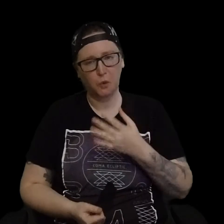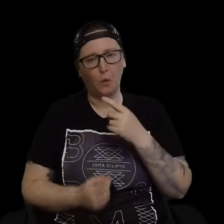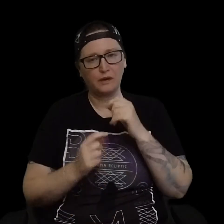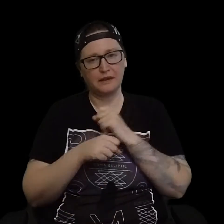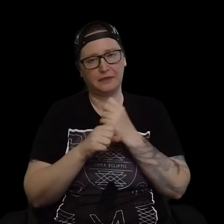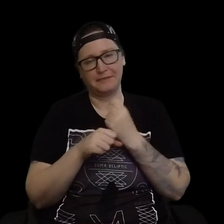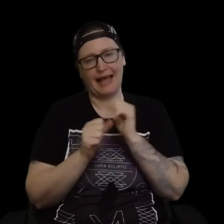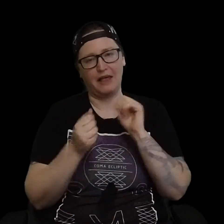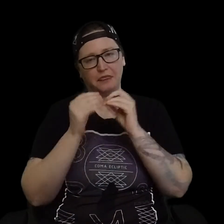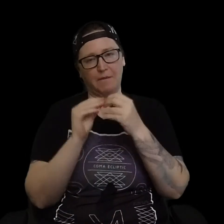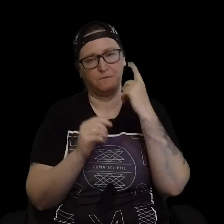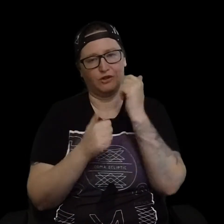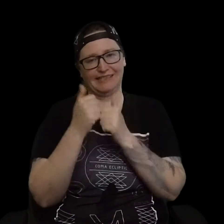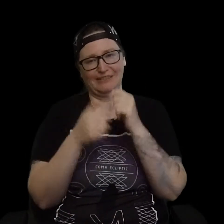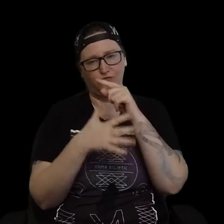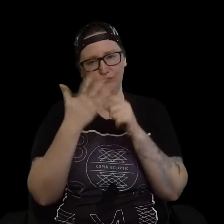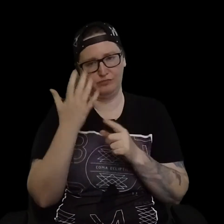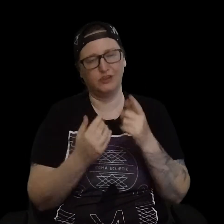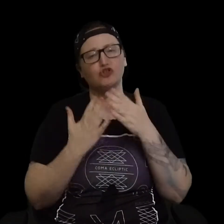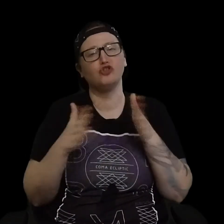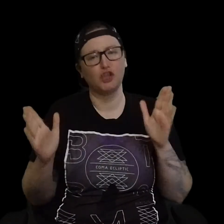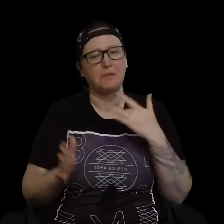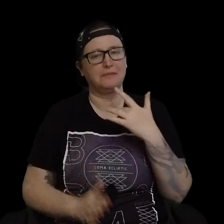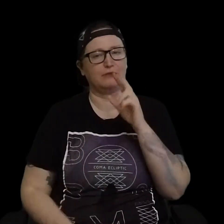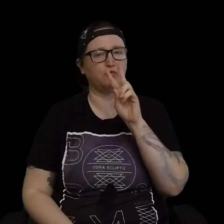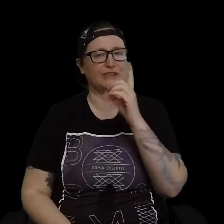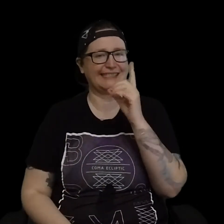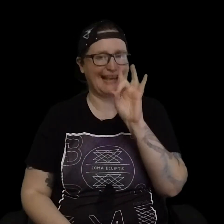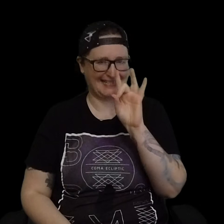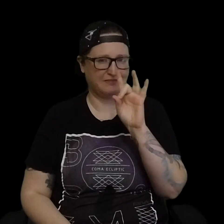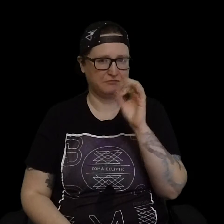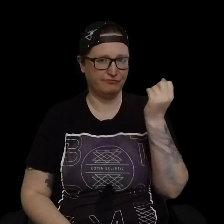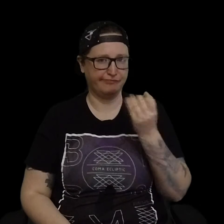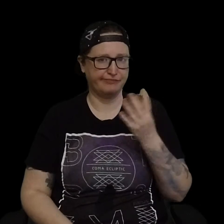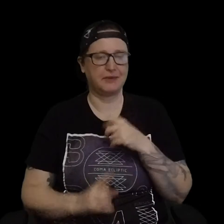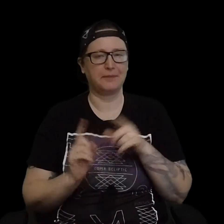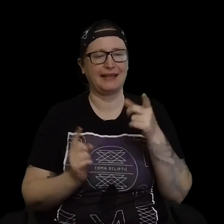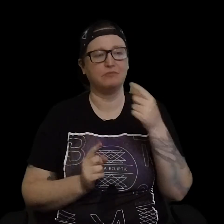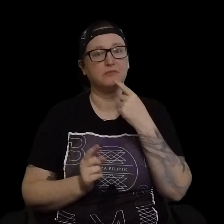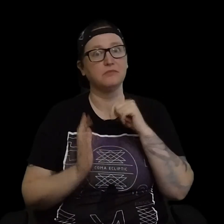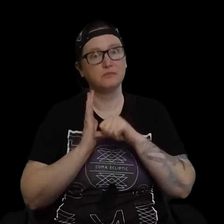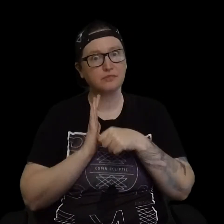so you have six so you roll make a number for each generally use two d8s but